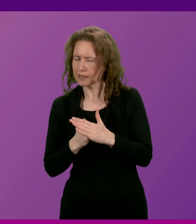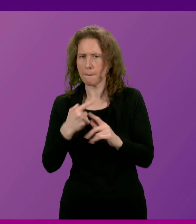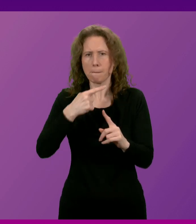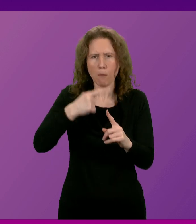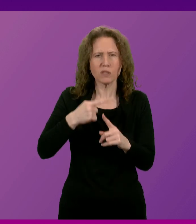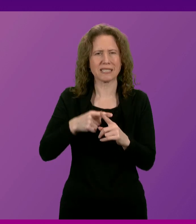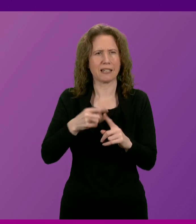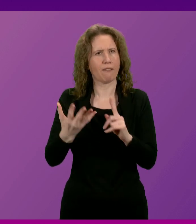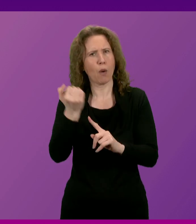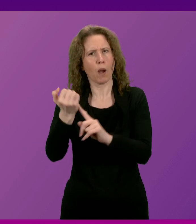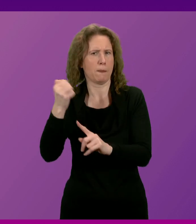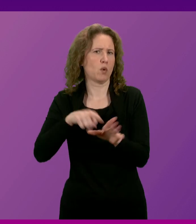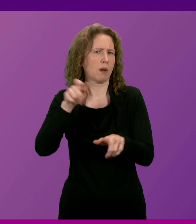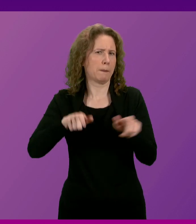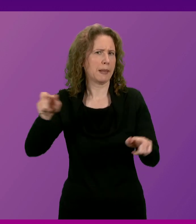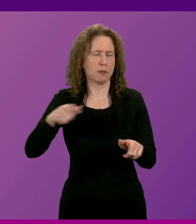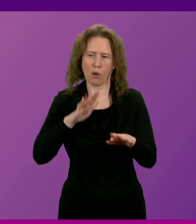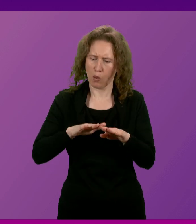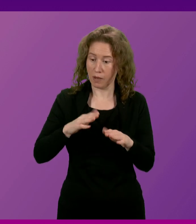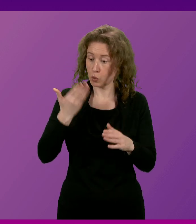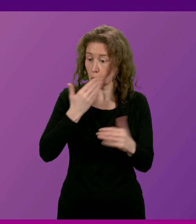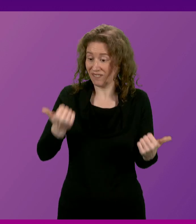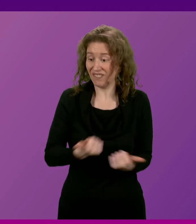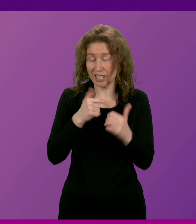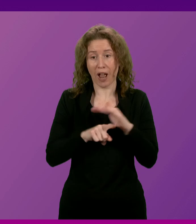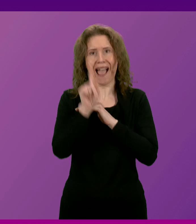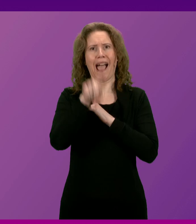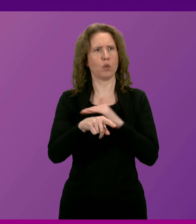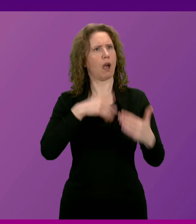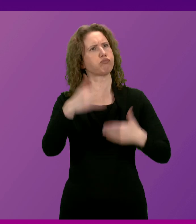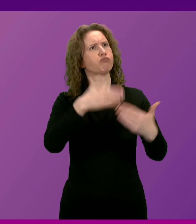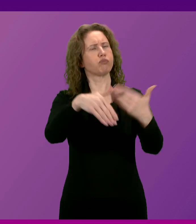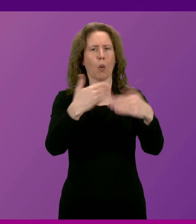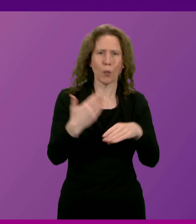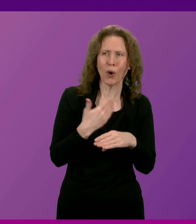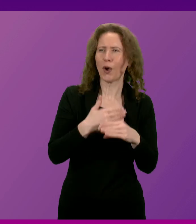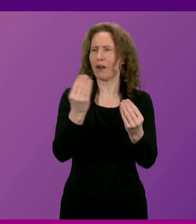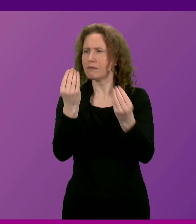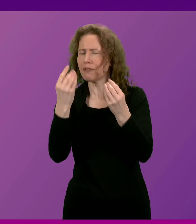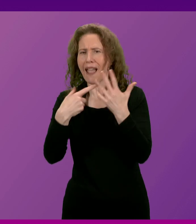destinations for young people leaving our school system. Those are at very high levels just now,